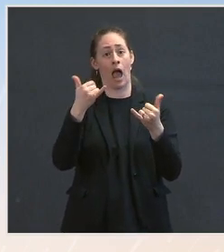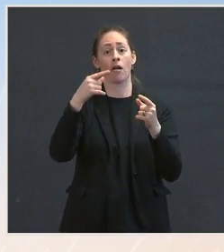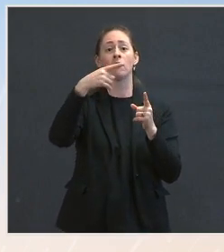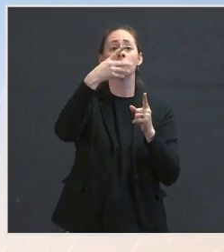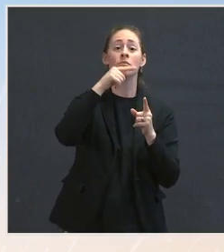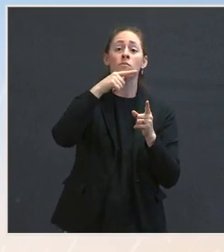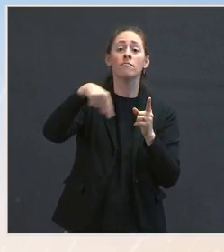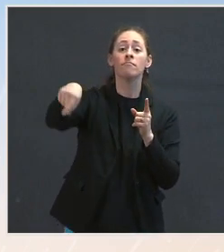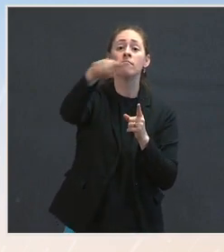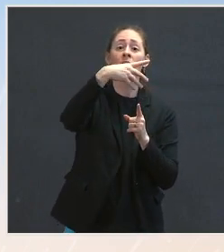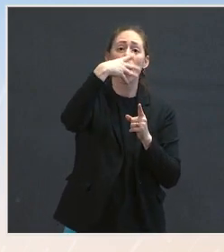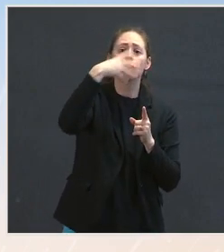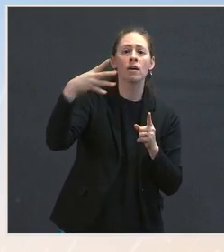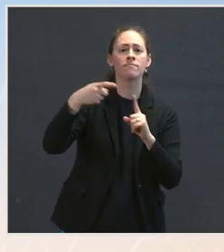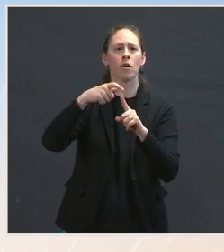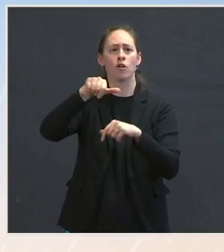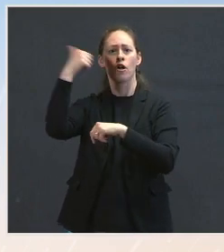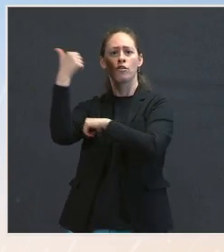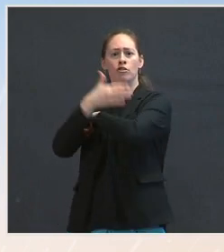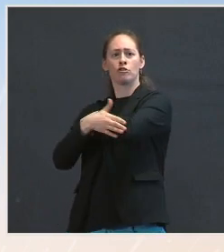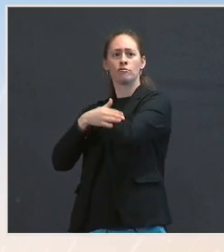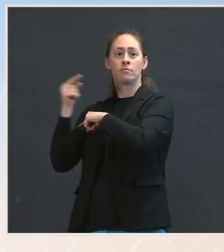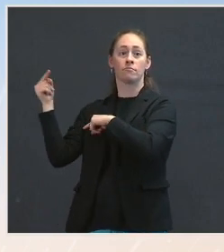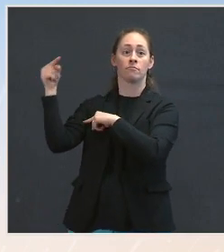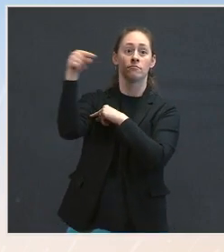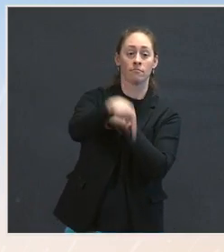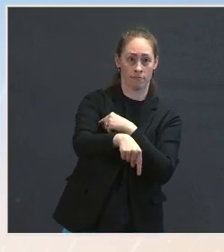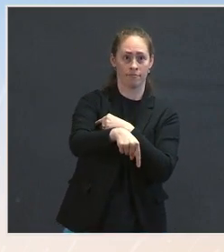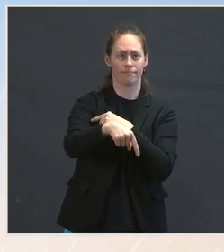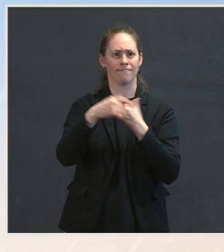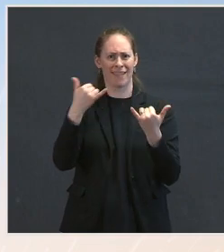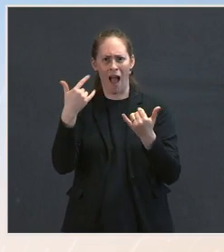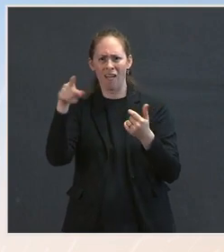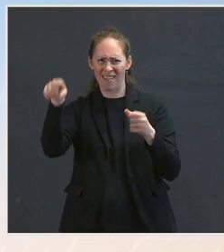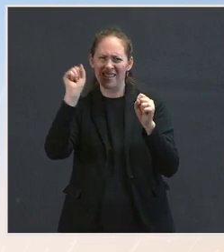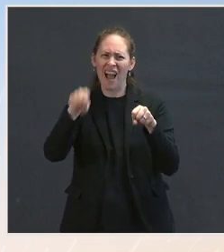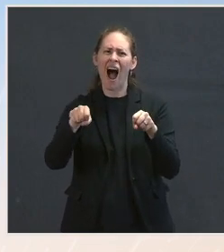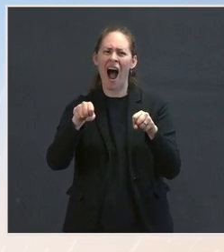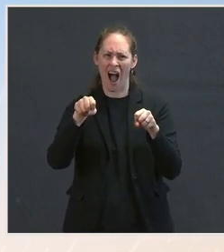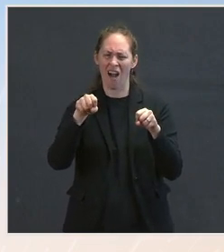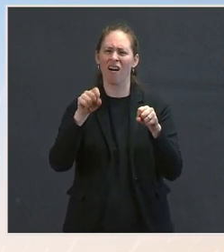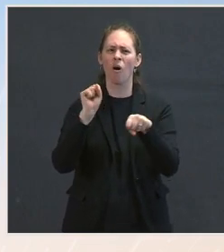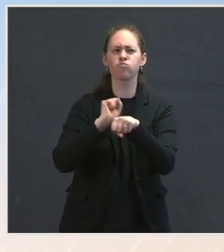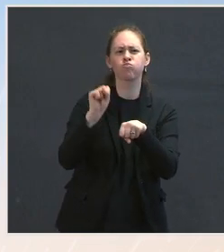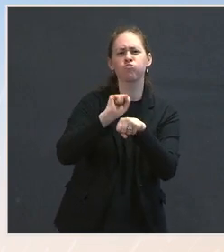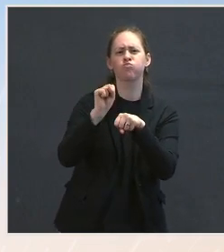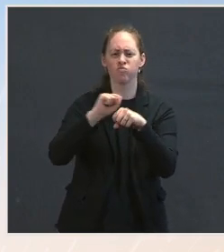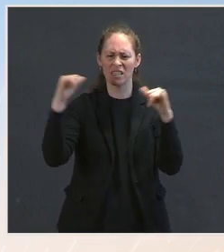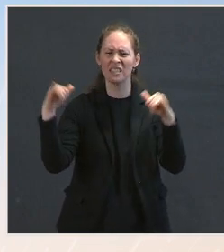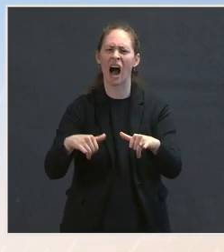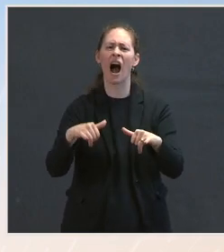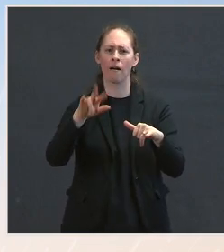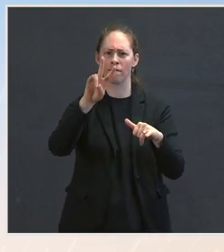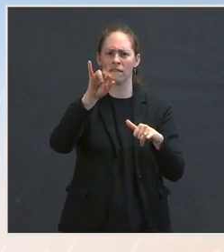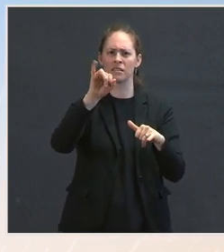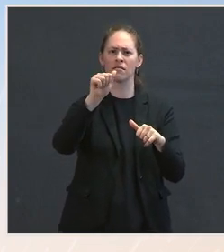ensure that high-skilled workers can stay in the country and can go through the proper process to stay in the country.